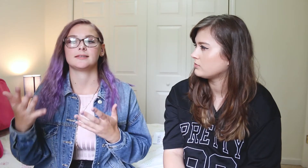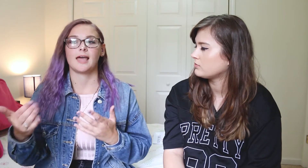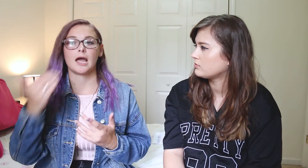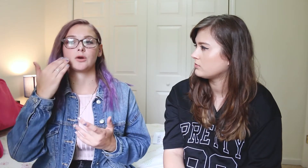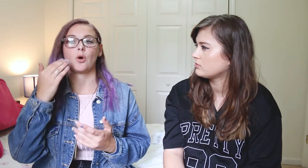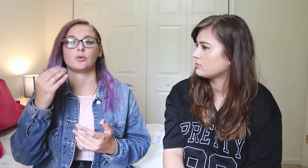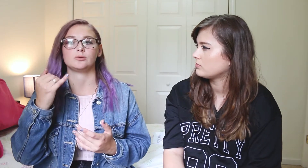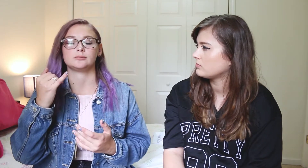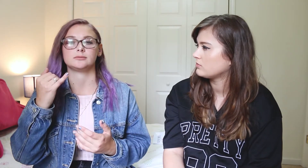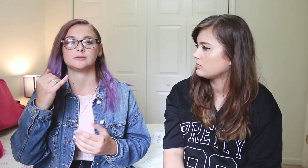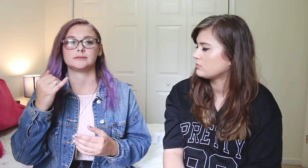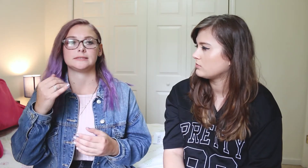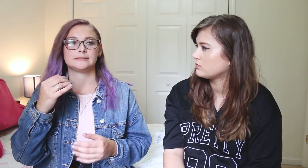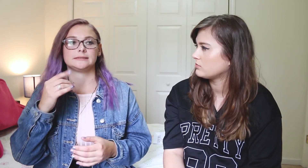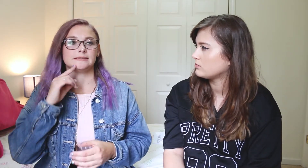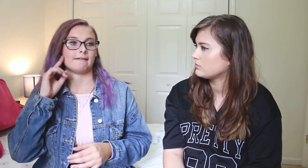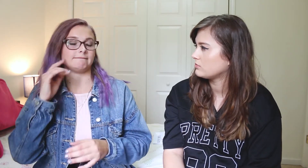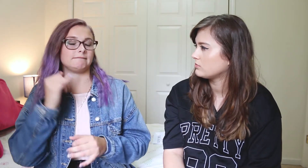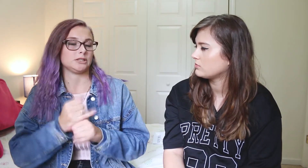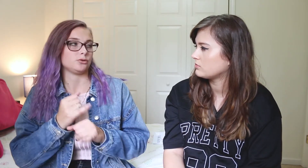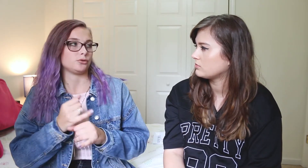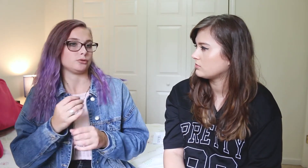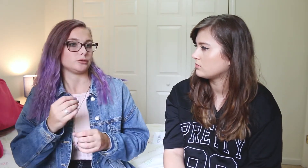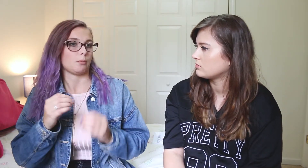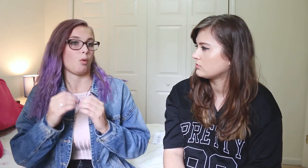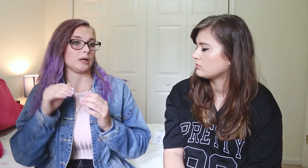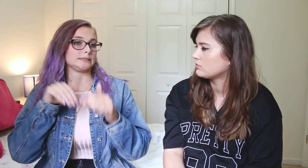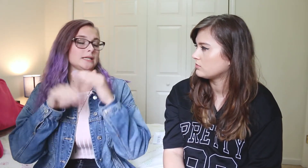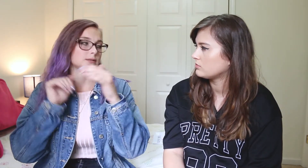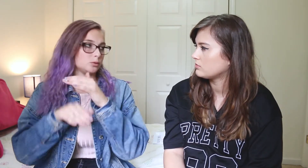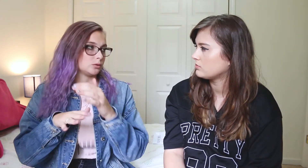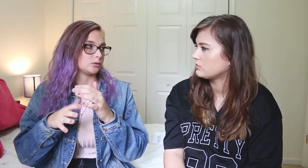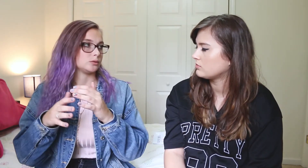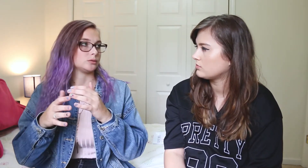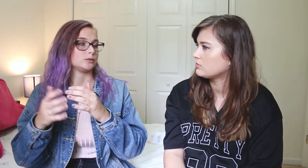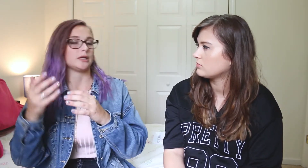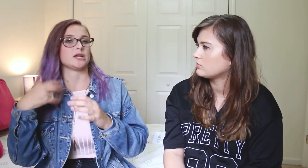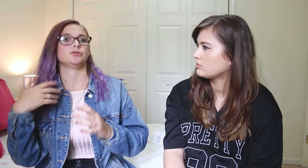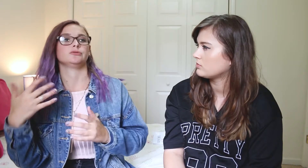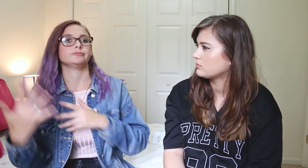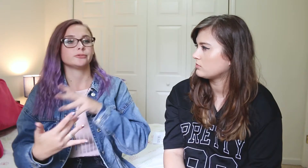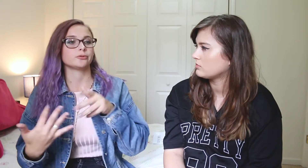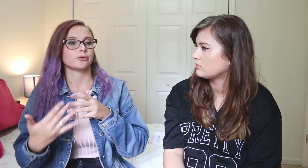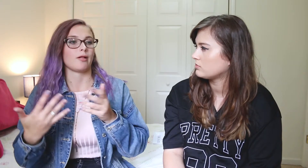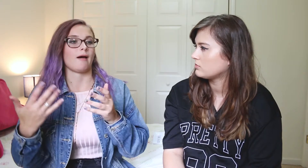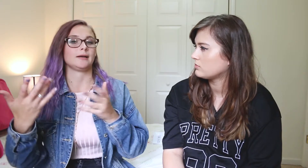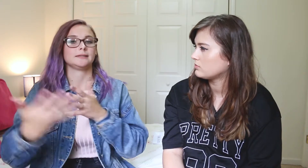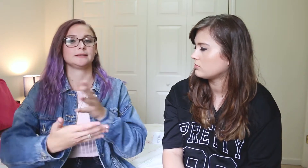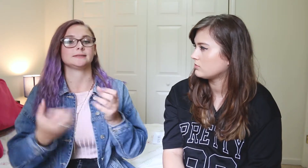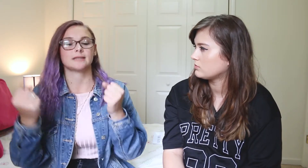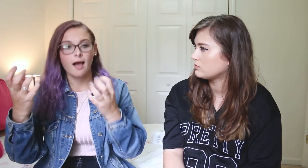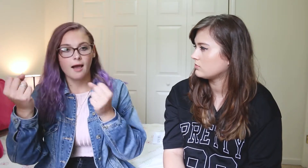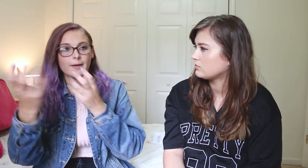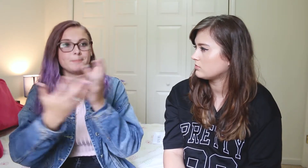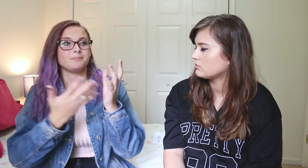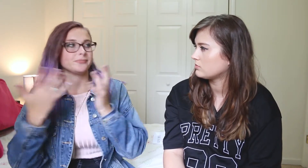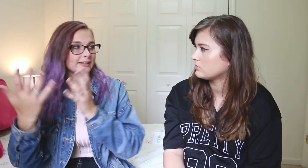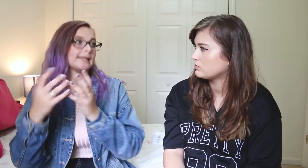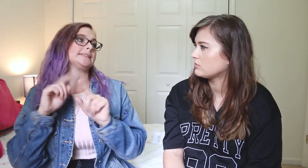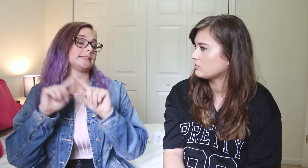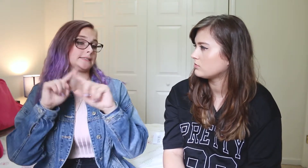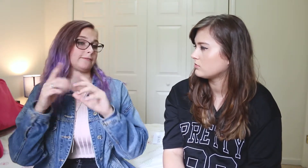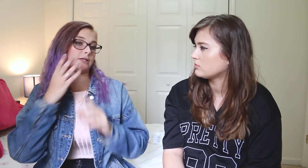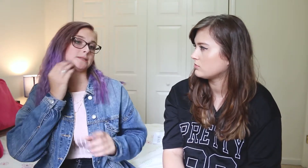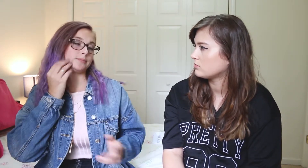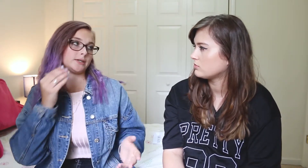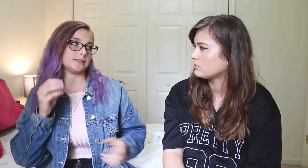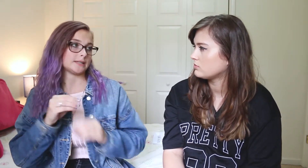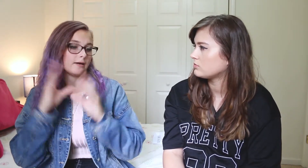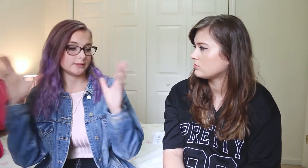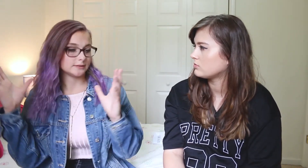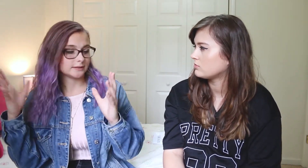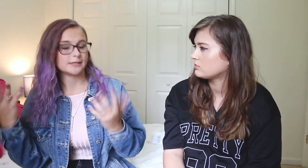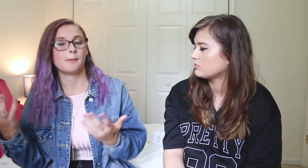I know deaf schools are more accessible, you socialize with signing it’s a different experience obviously.